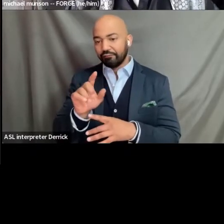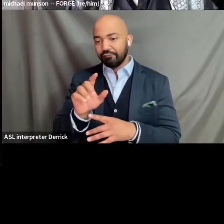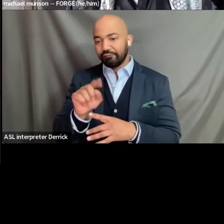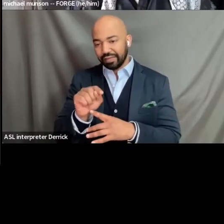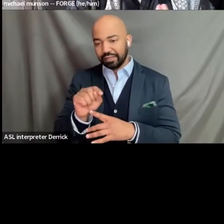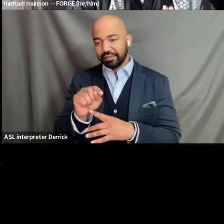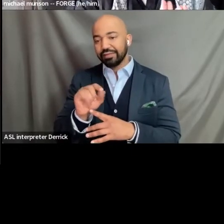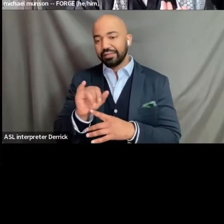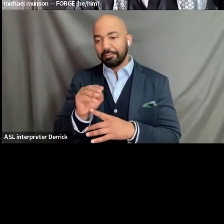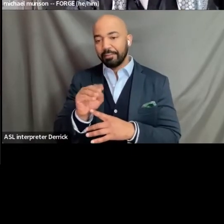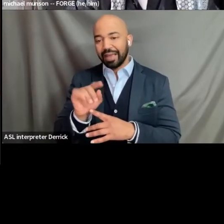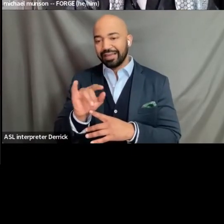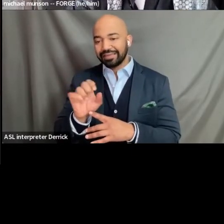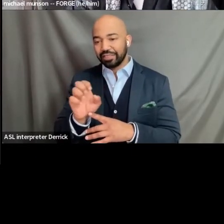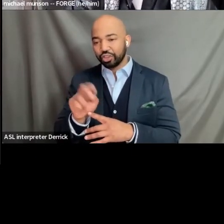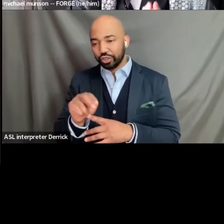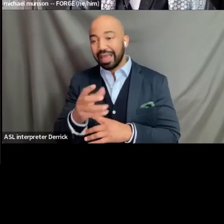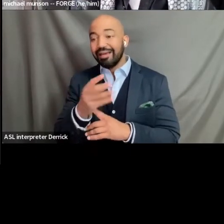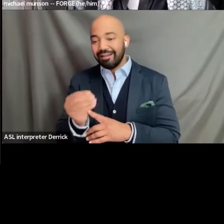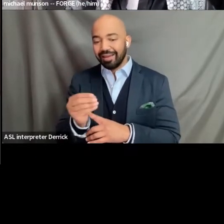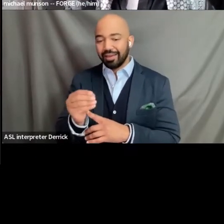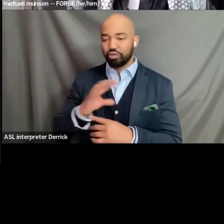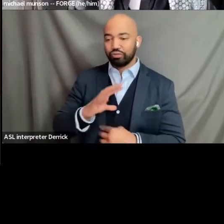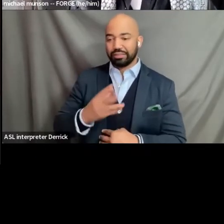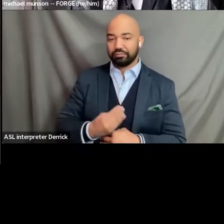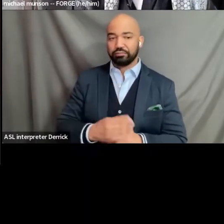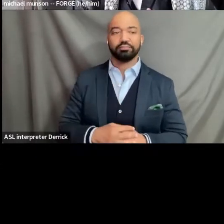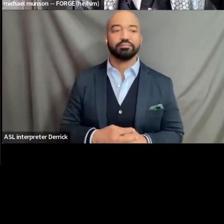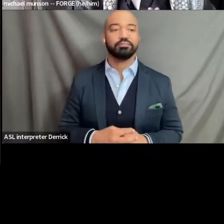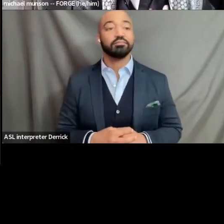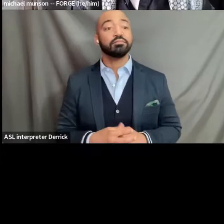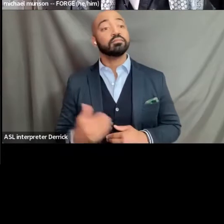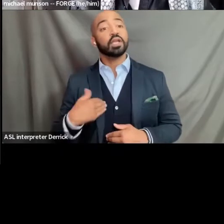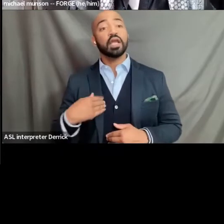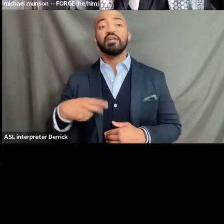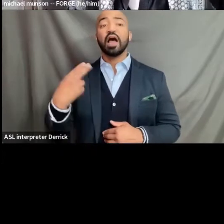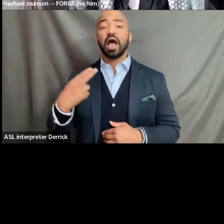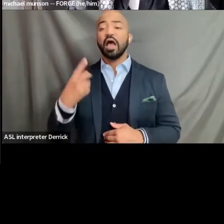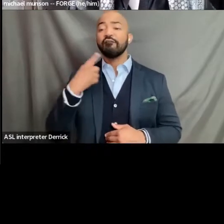So we can say that there are you know, higher rates of suicide and depression and there can be lots of factors for that.